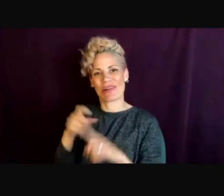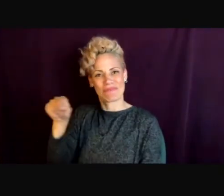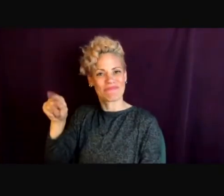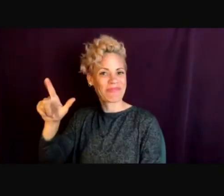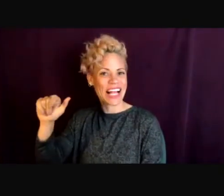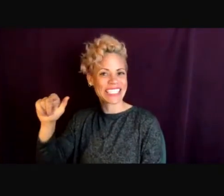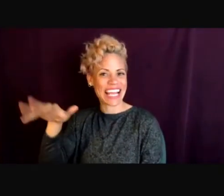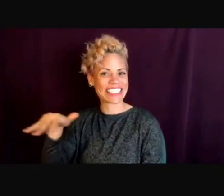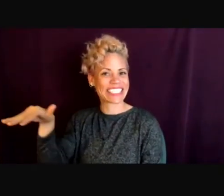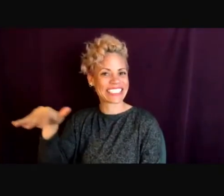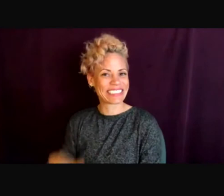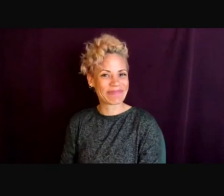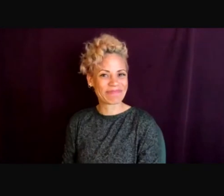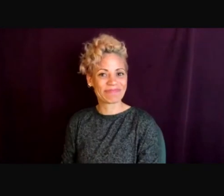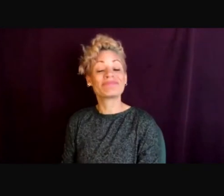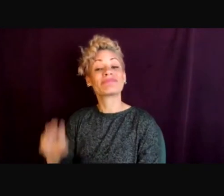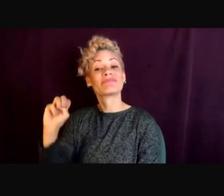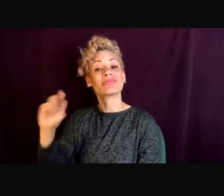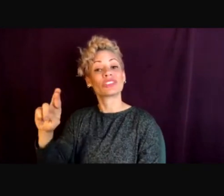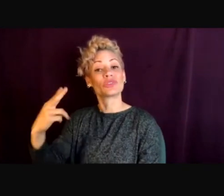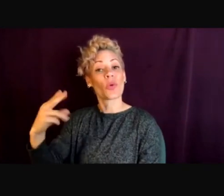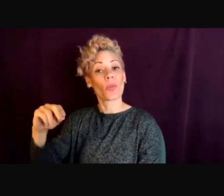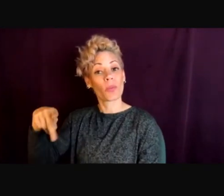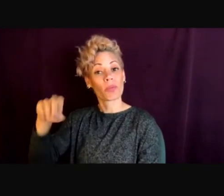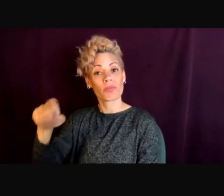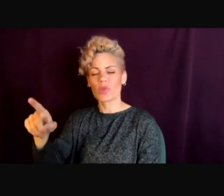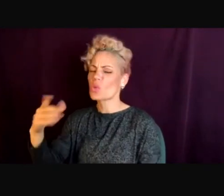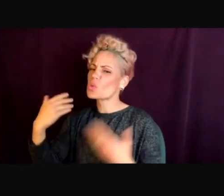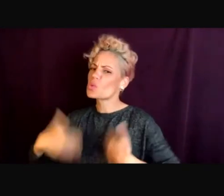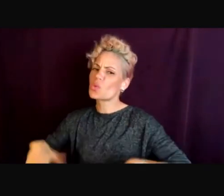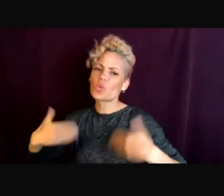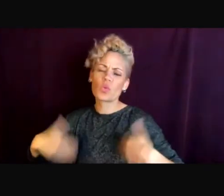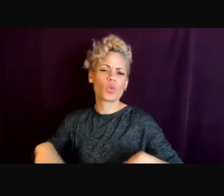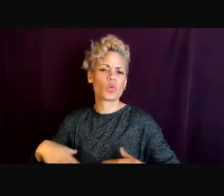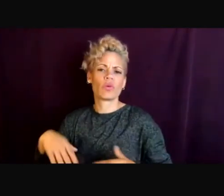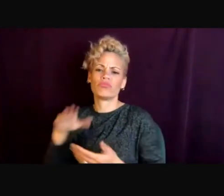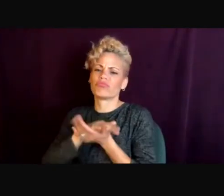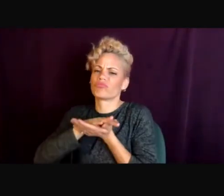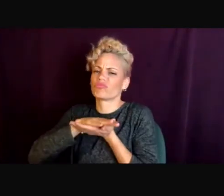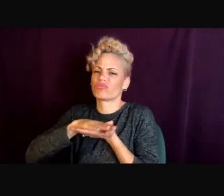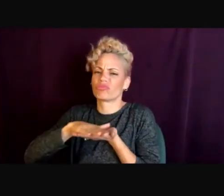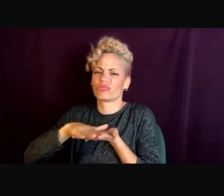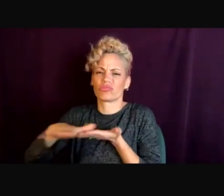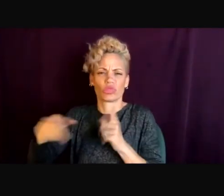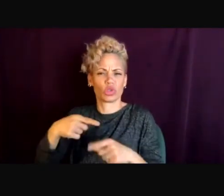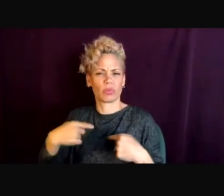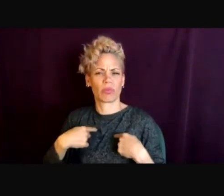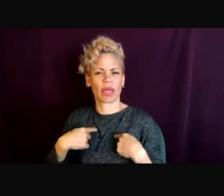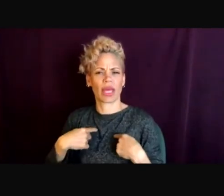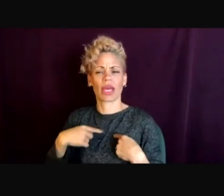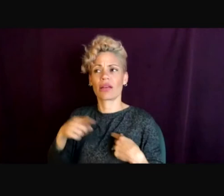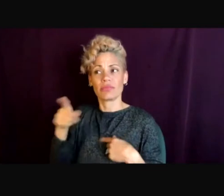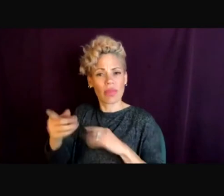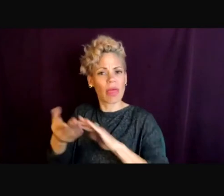And Mr. Hope was fabulous to me, like a father. And we had a lot of talks.